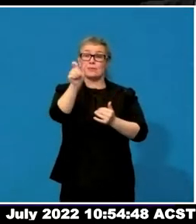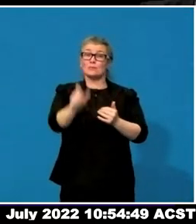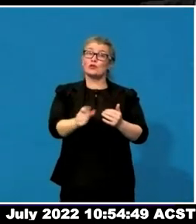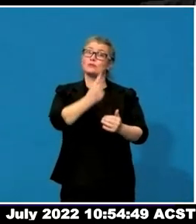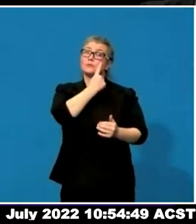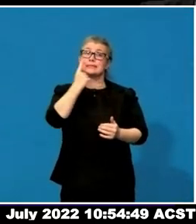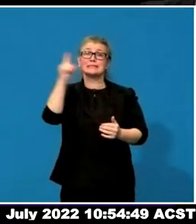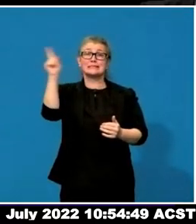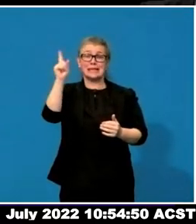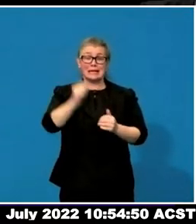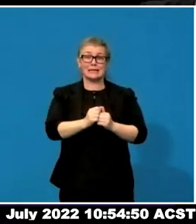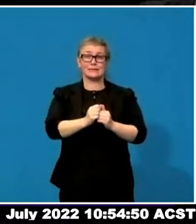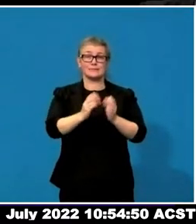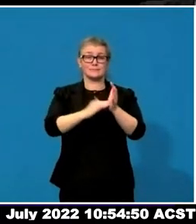Jody Barney is a Deaf First Nations woman.